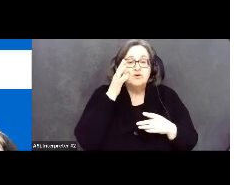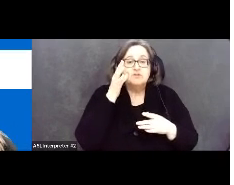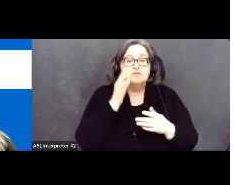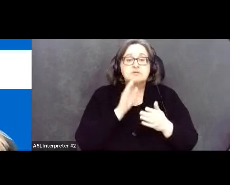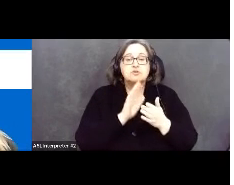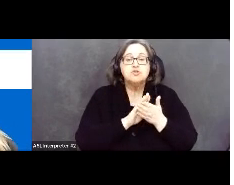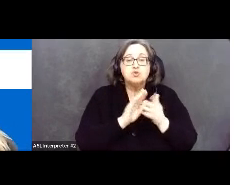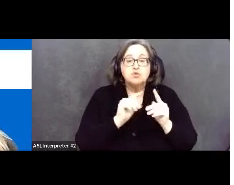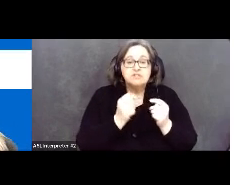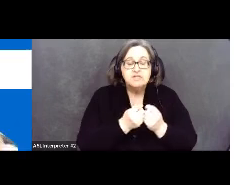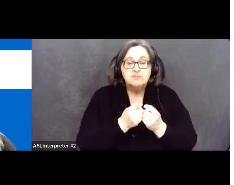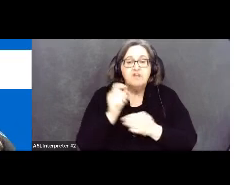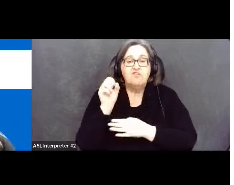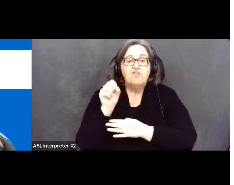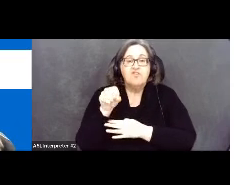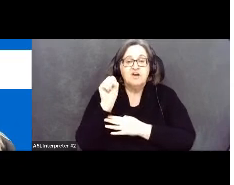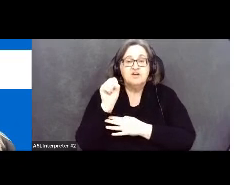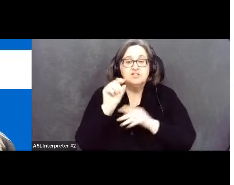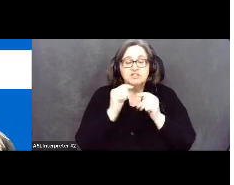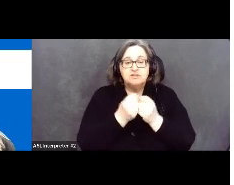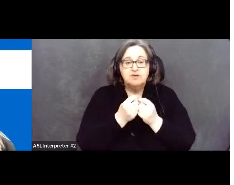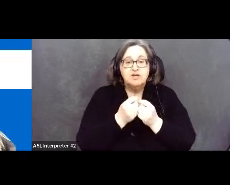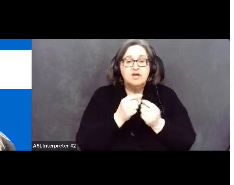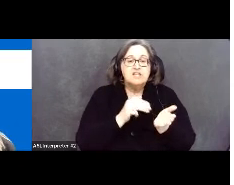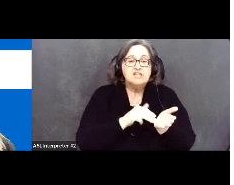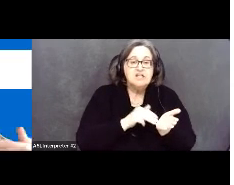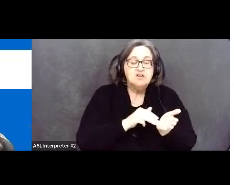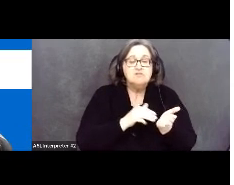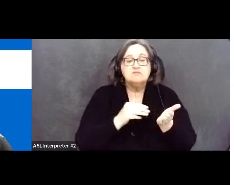the medical professionals and if the student is an athlete, the athletic trainer or coach